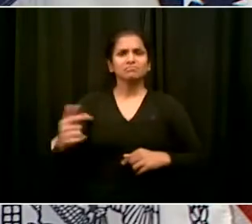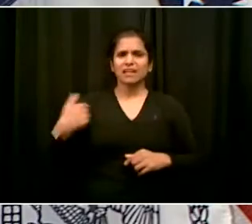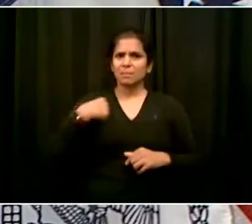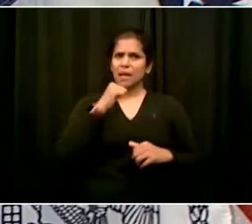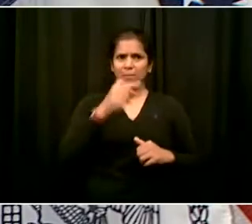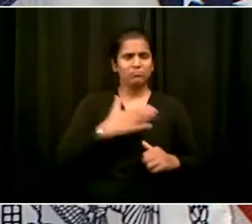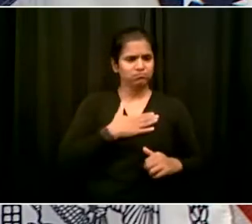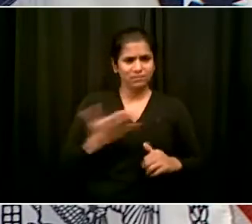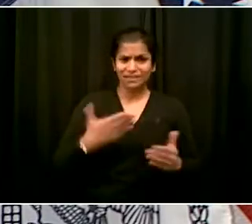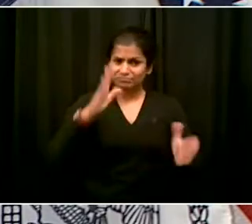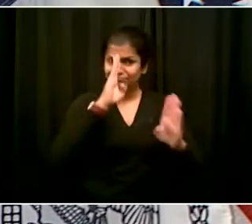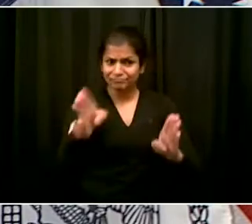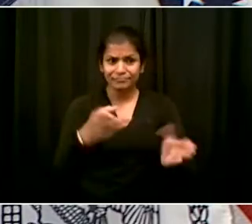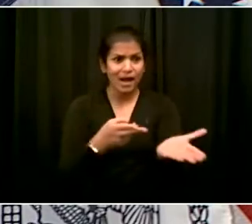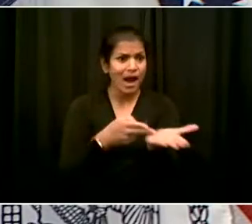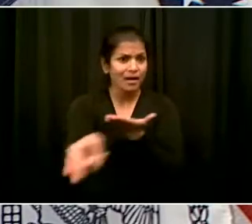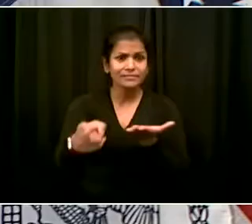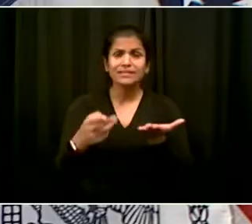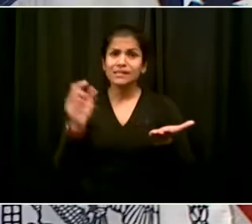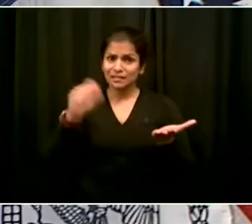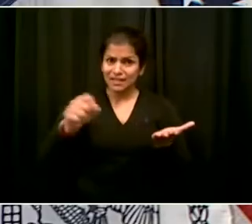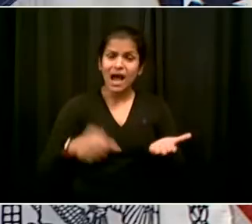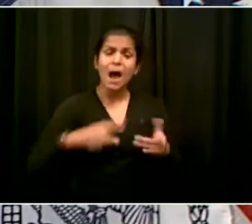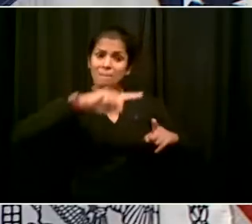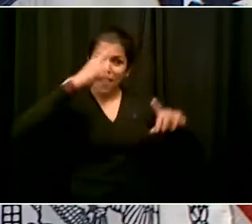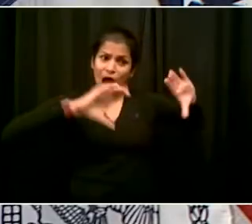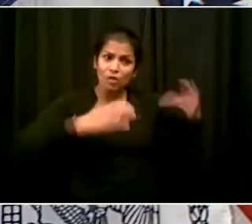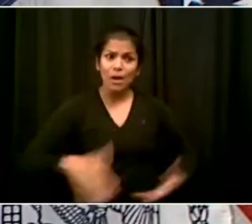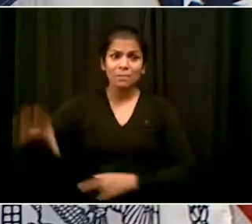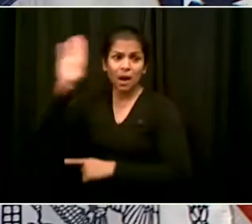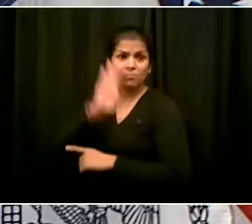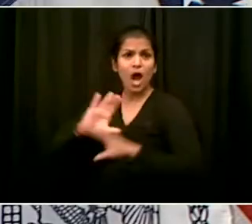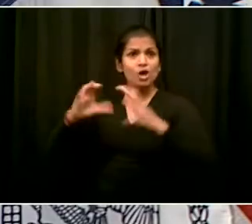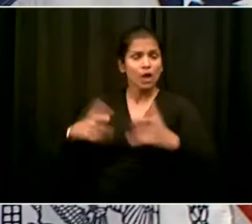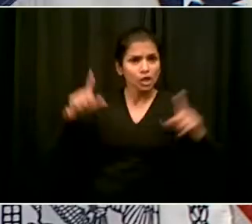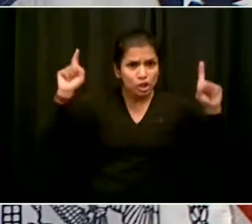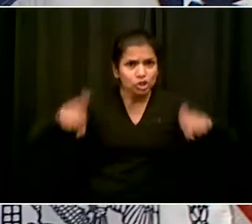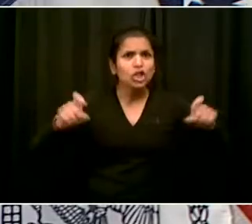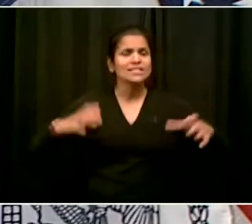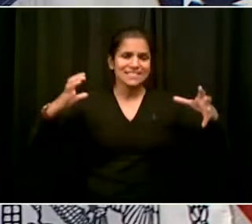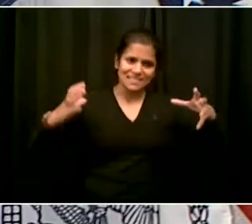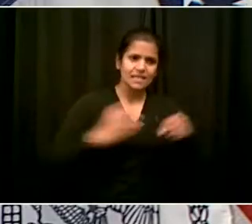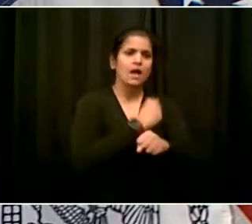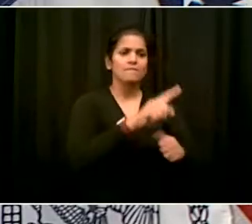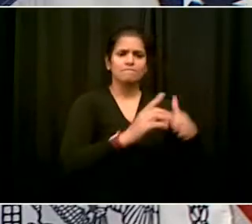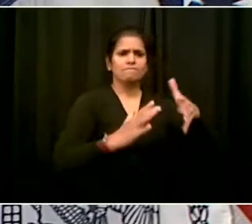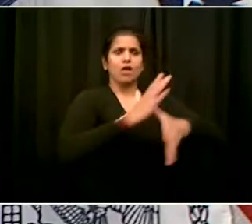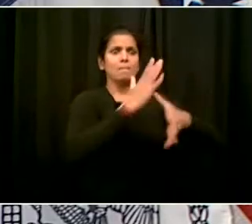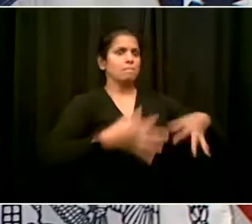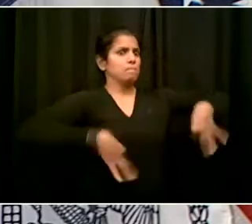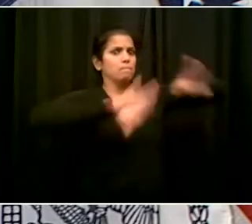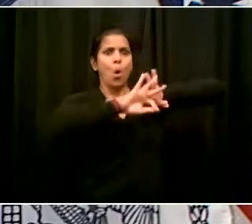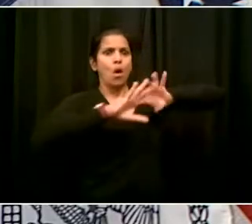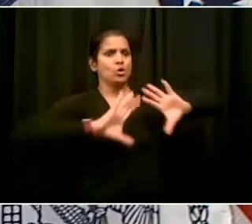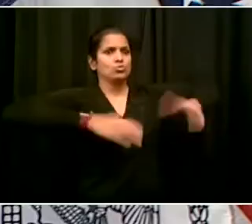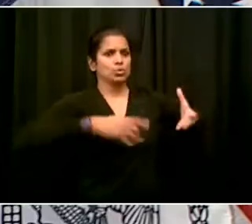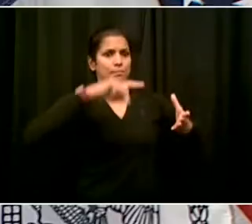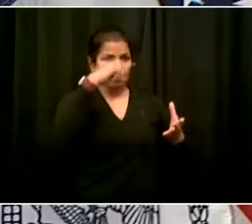SAY SOMETHING ABOUT MAKING SURE THAT THERE IS FAIRNESS AND ARE NOT GOING TO ALLOW THE